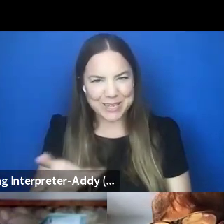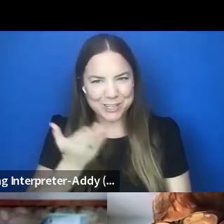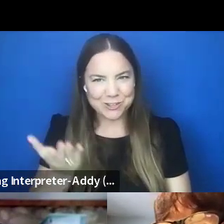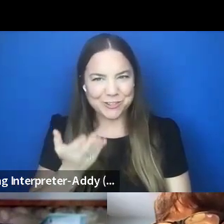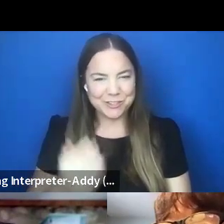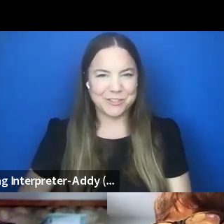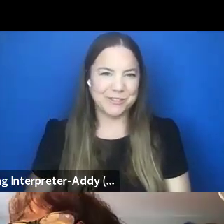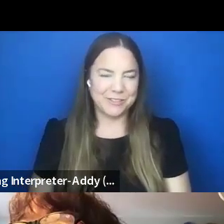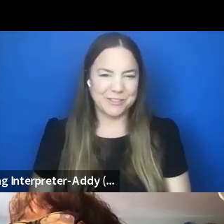Don Dew: I had missed you.